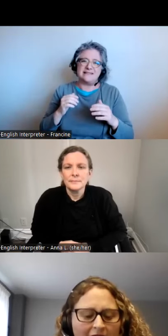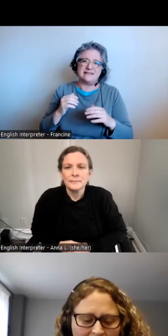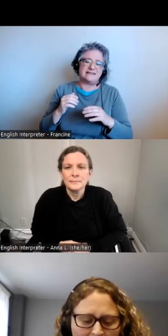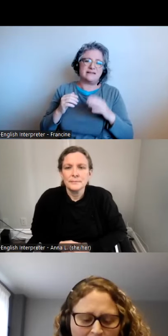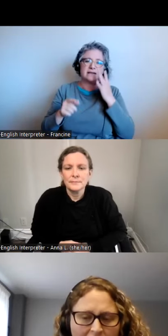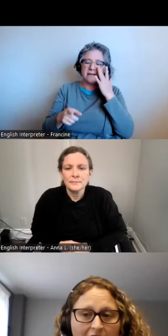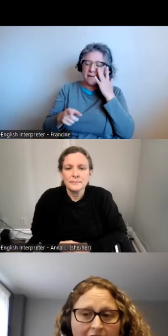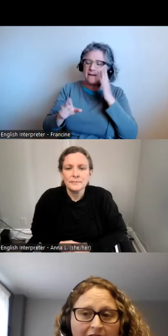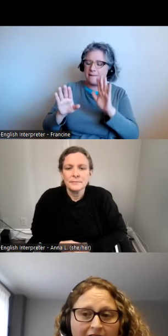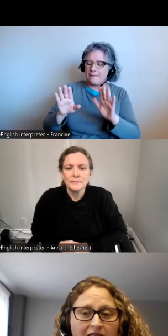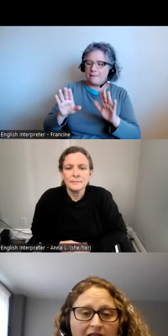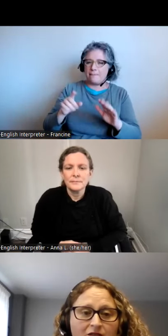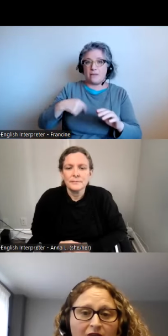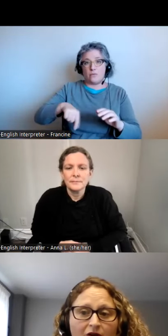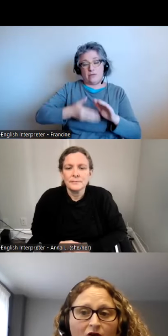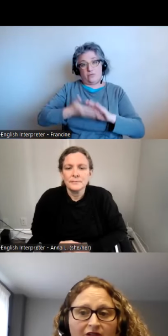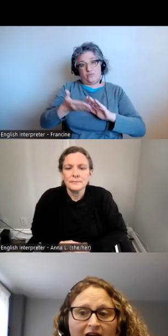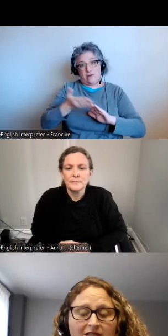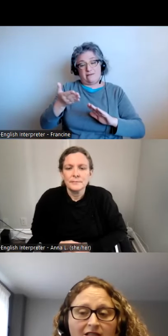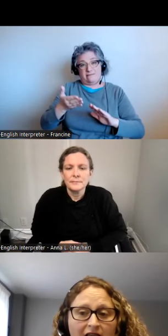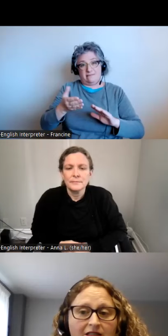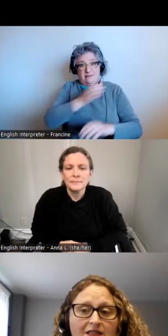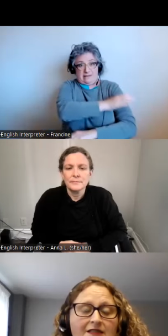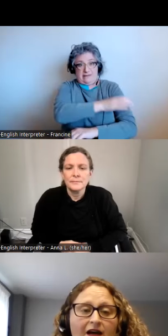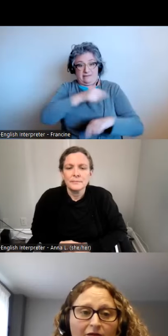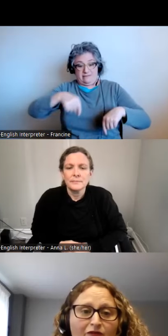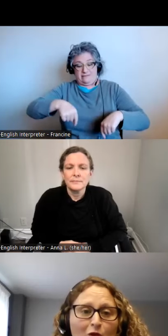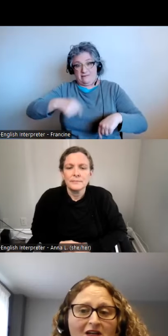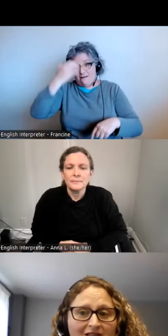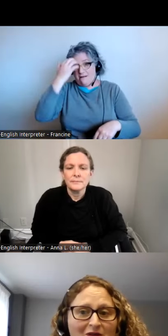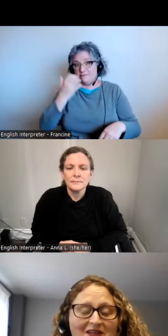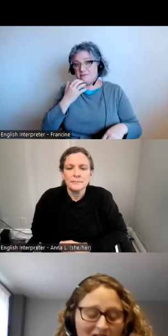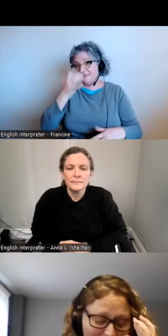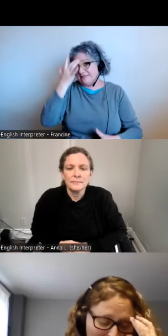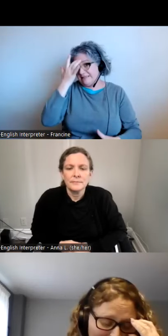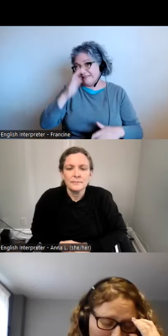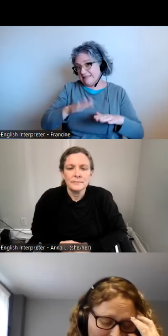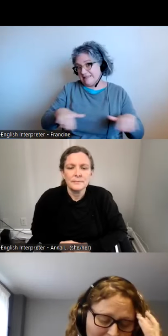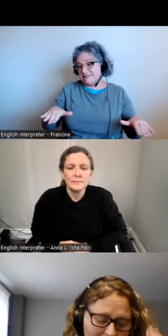be? You've heard so many kids . Right? Am Al for sure.